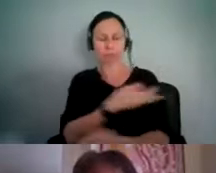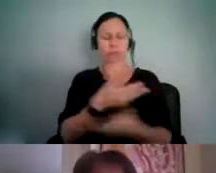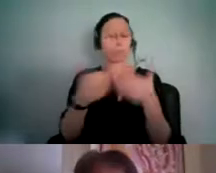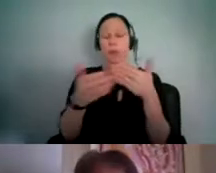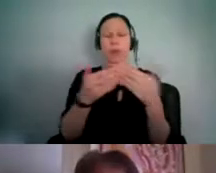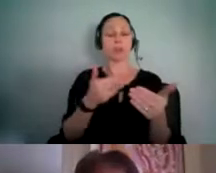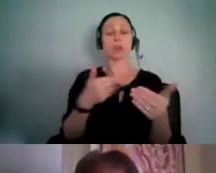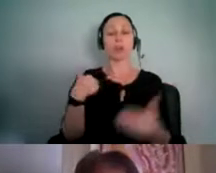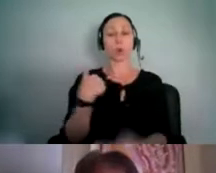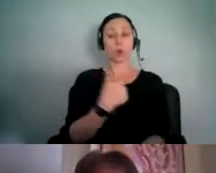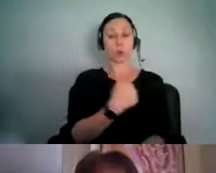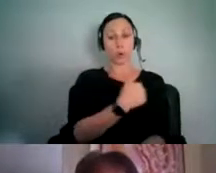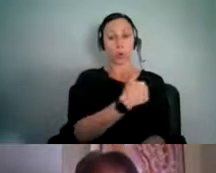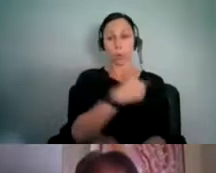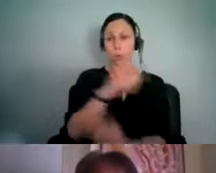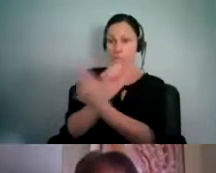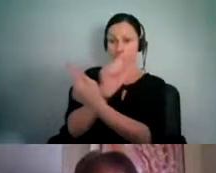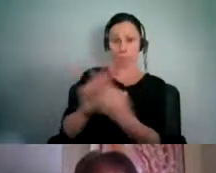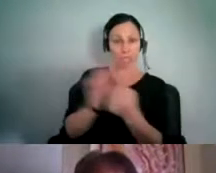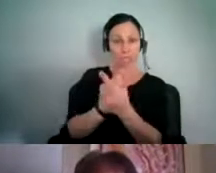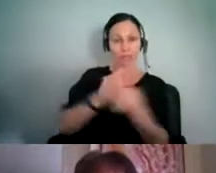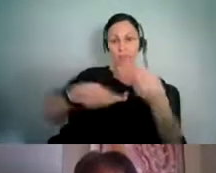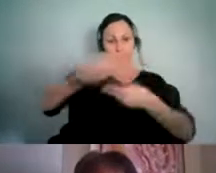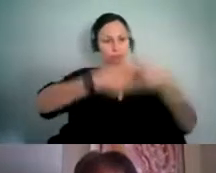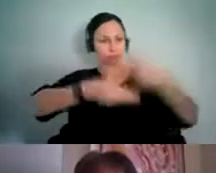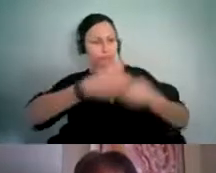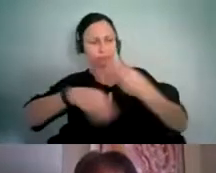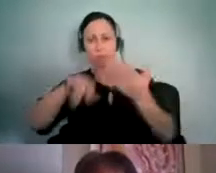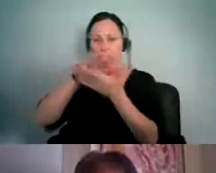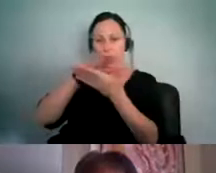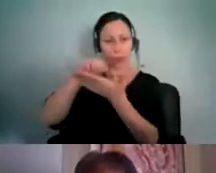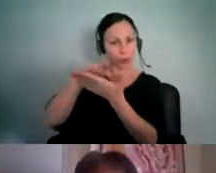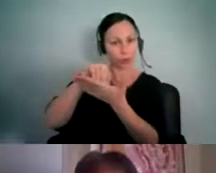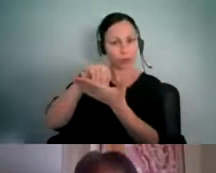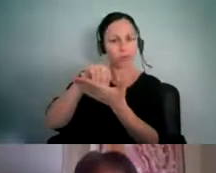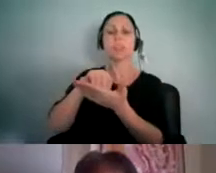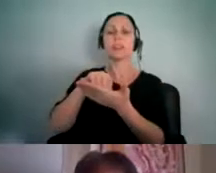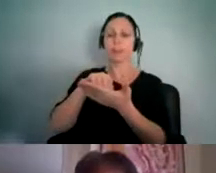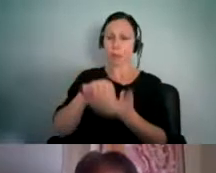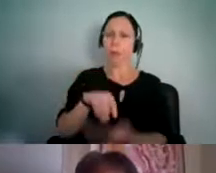and exchange information and learn from each other. So that, this always has to be a both end proposition.